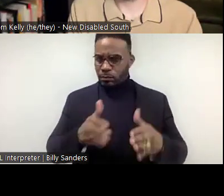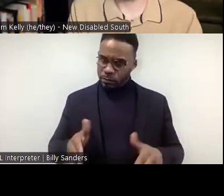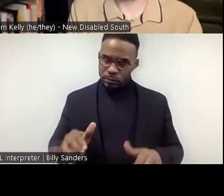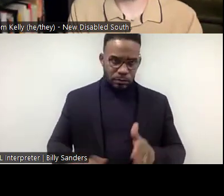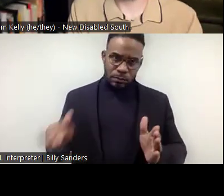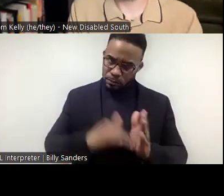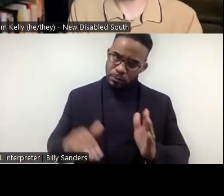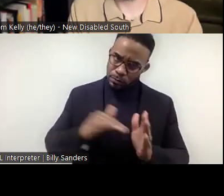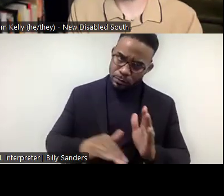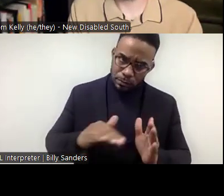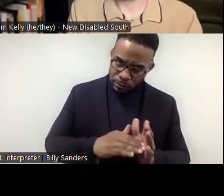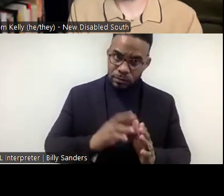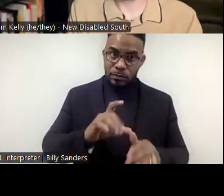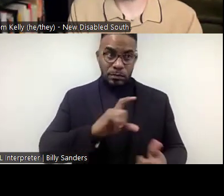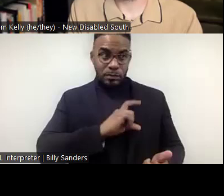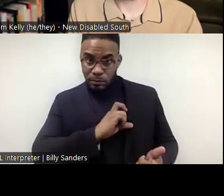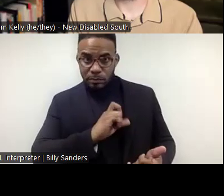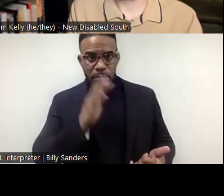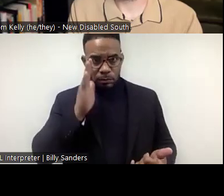The one thing that I learned is you keep doing things the